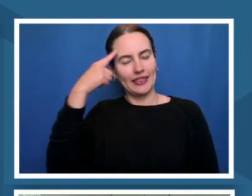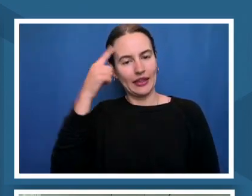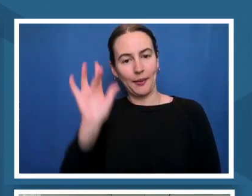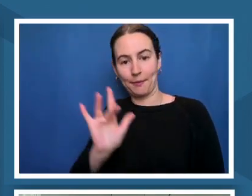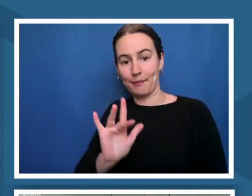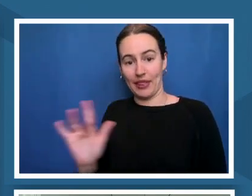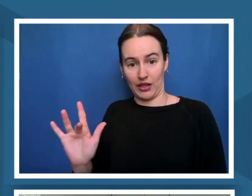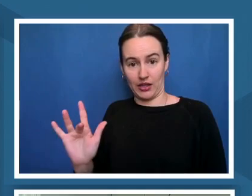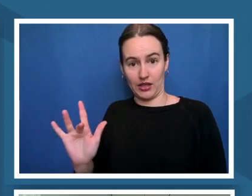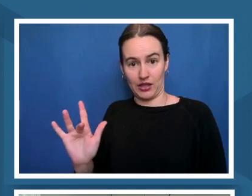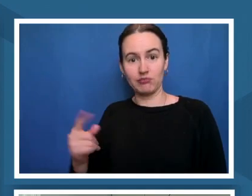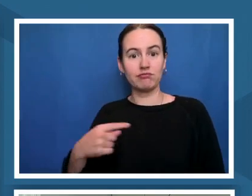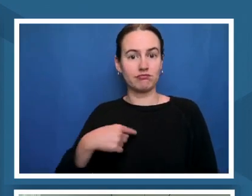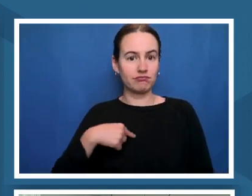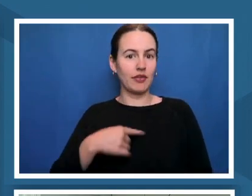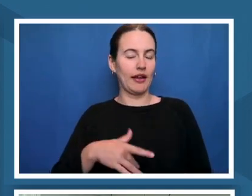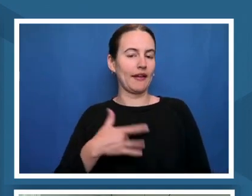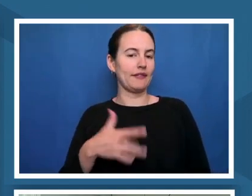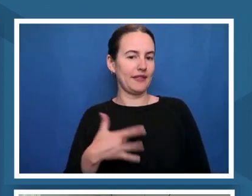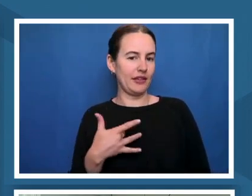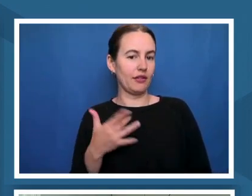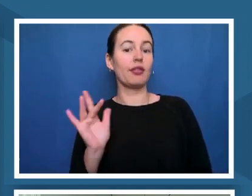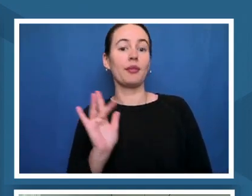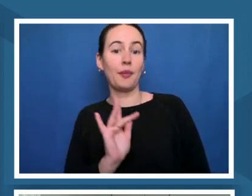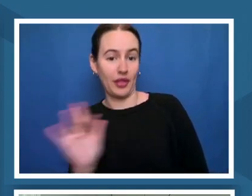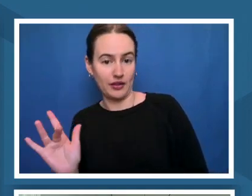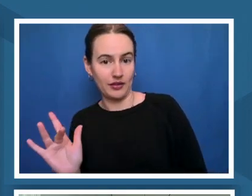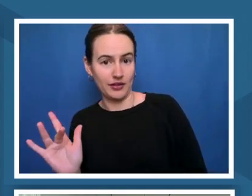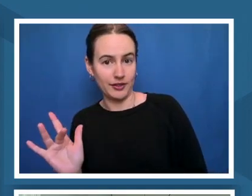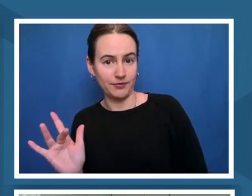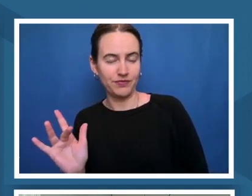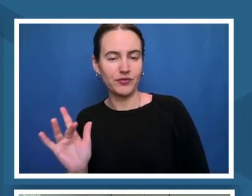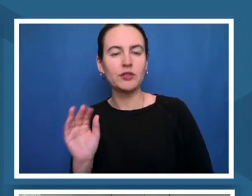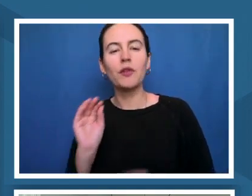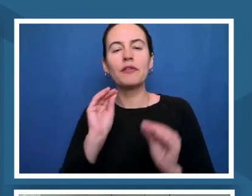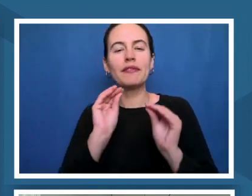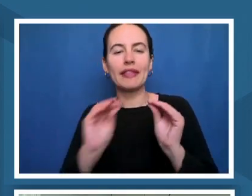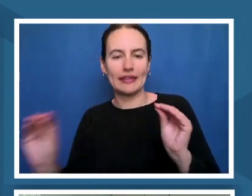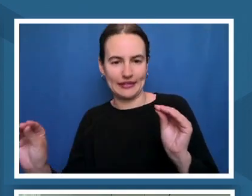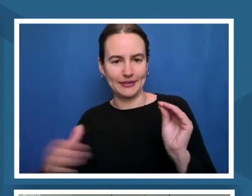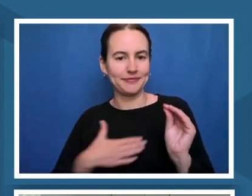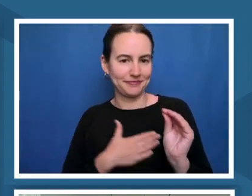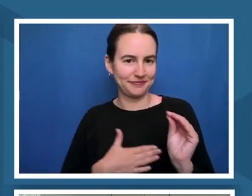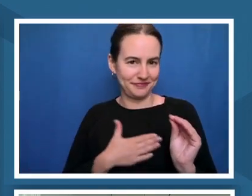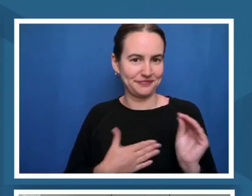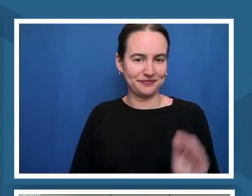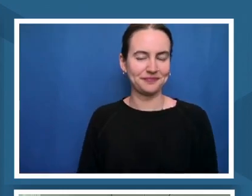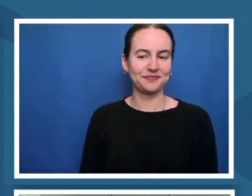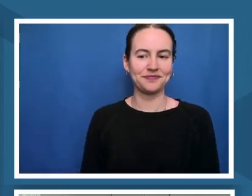and i feel blink so fill in those gaps please